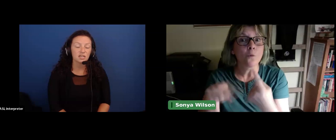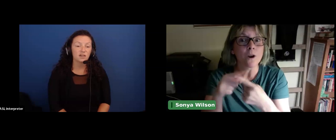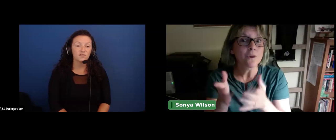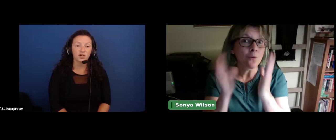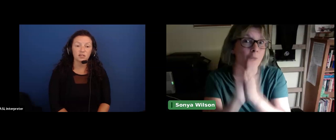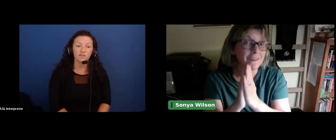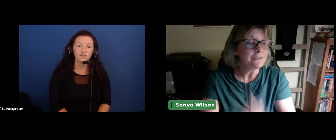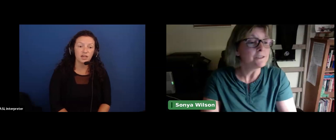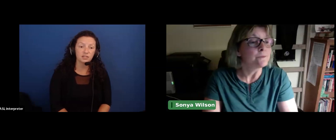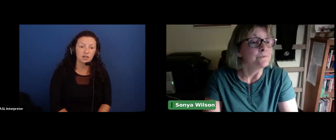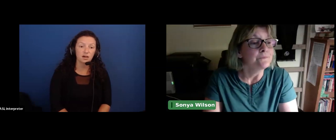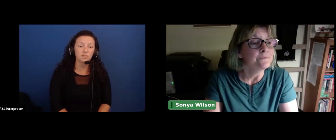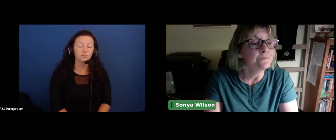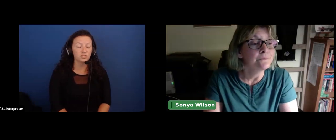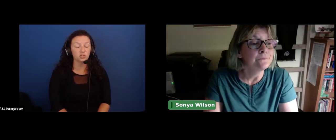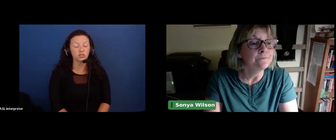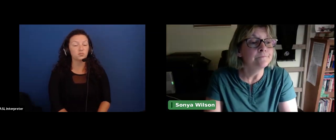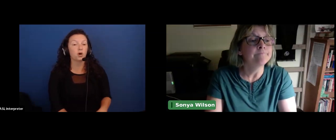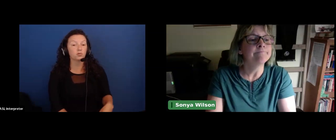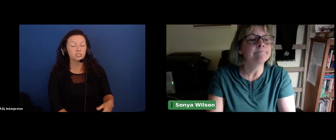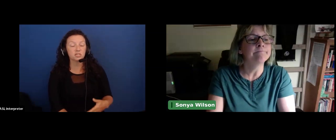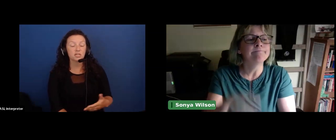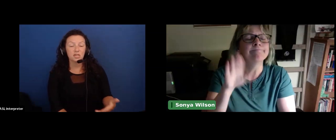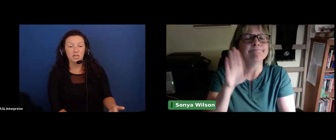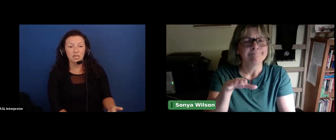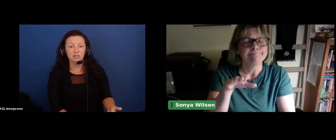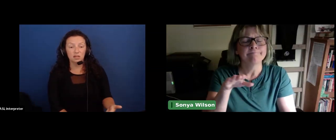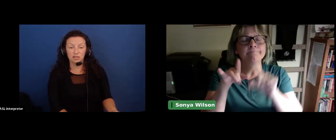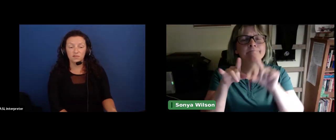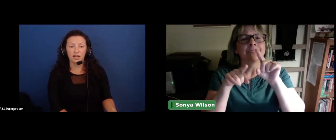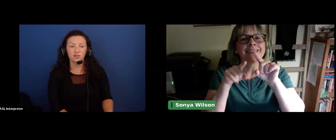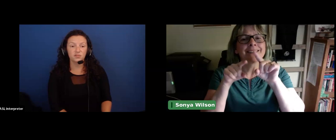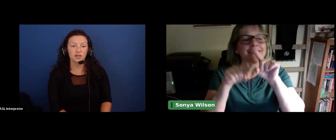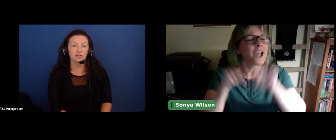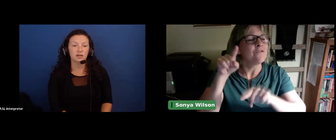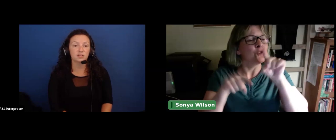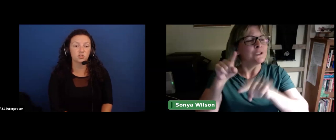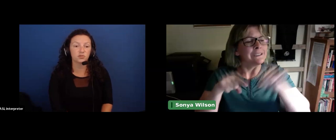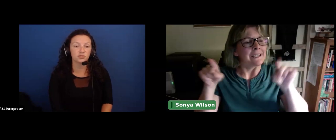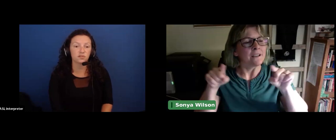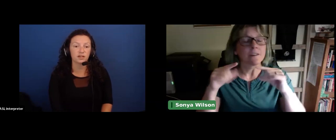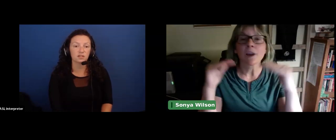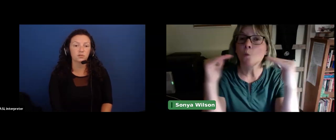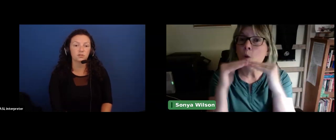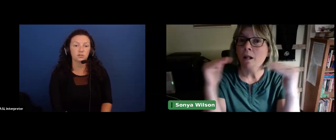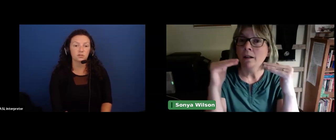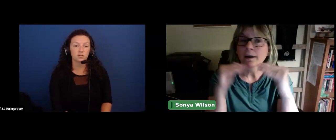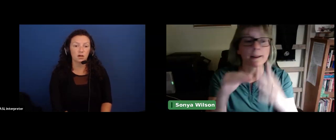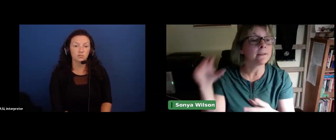if you've got a live event, make sure you post in the flyer that interpreters are available.